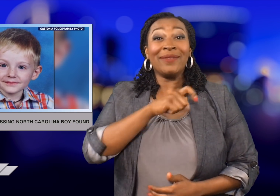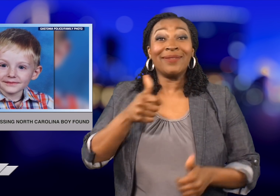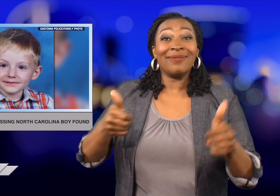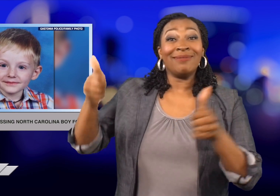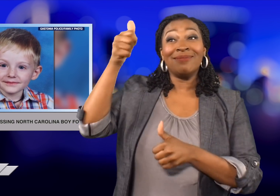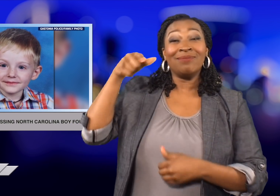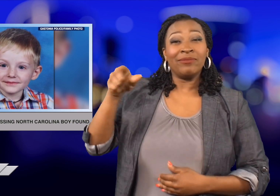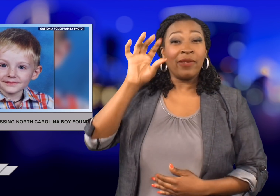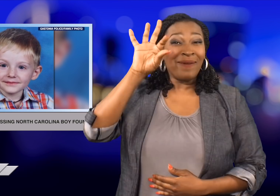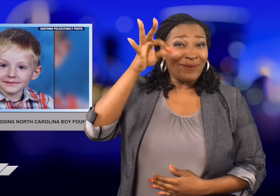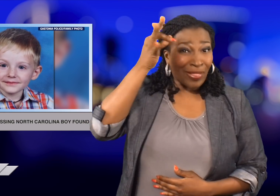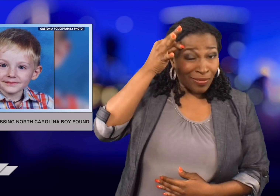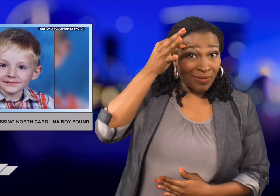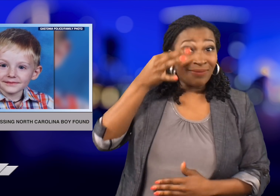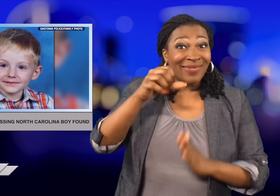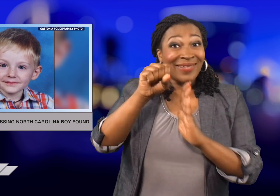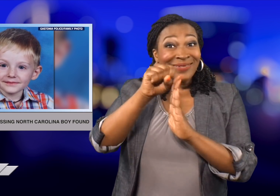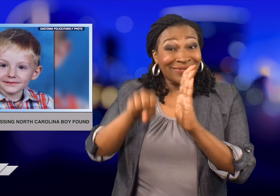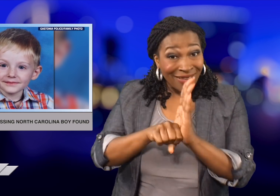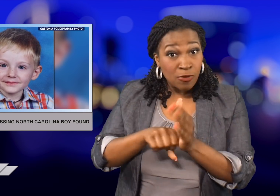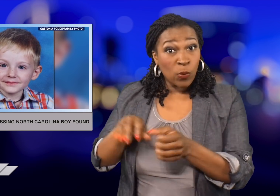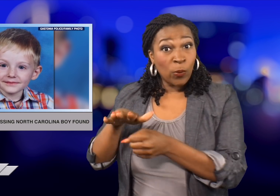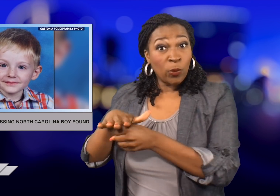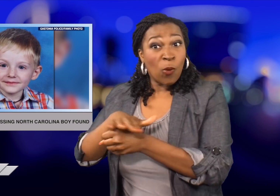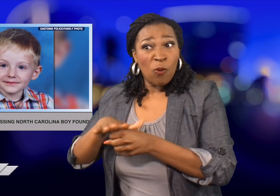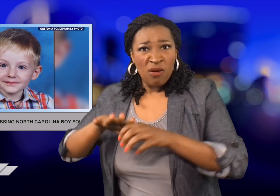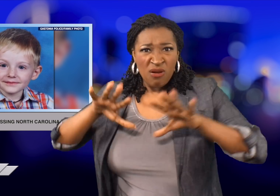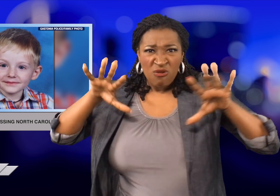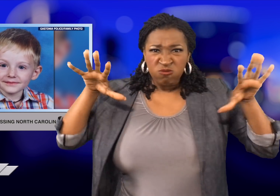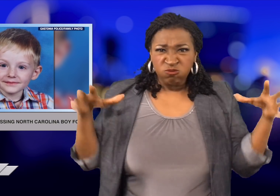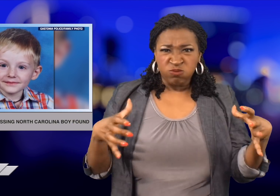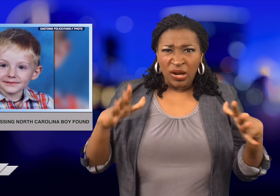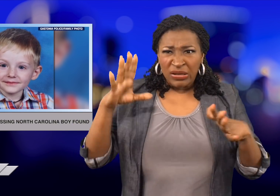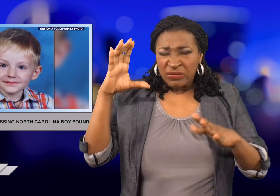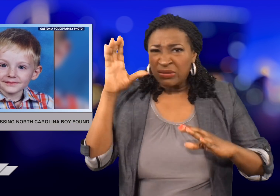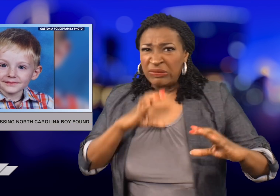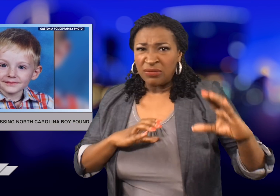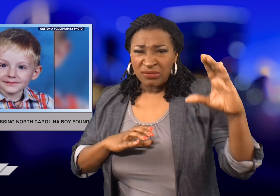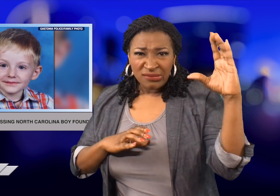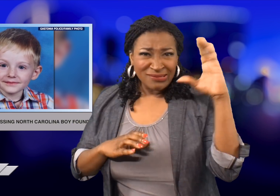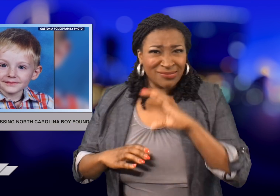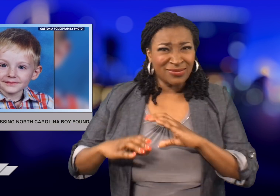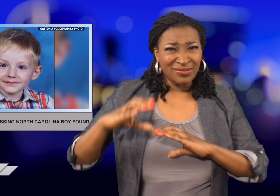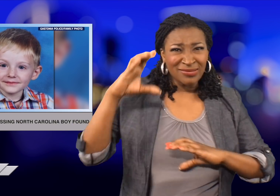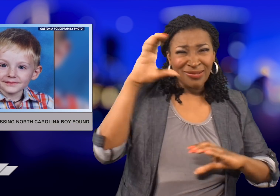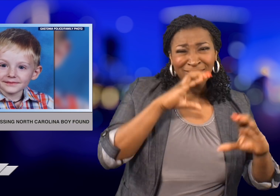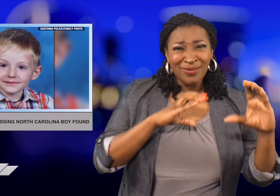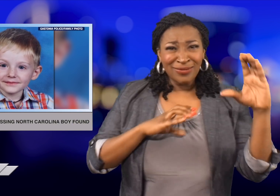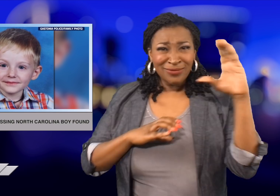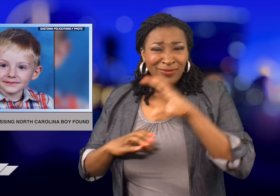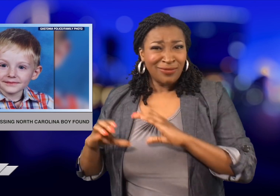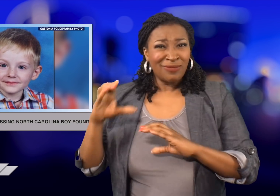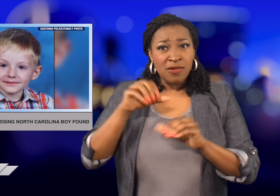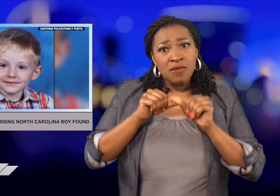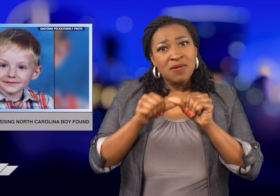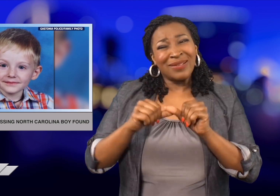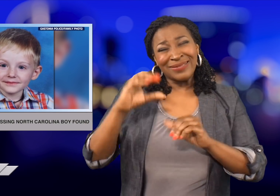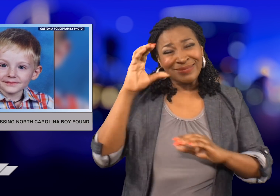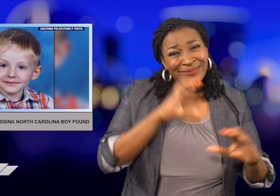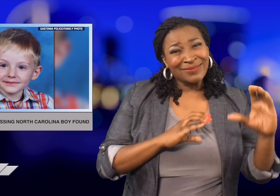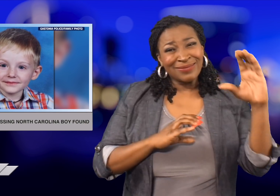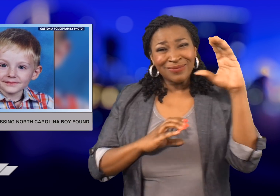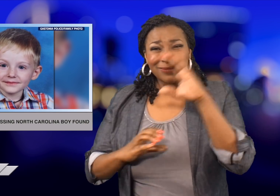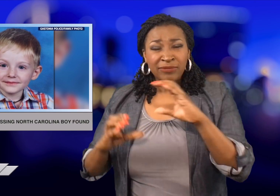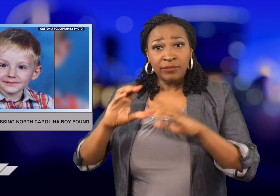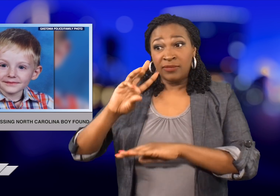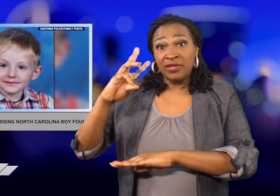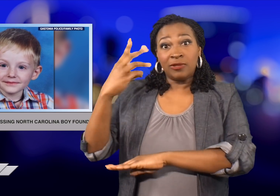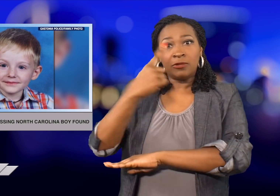Federal, state and local authorities combed the area for days.